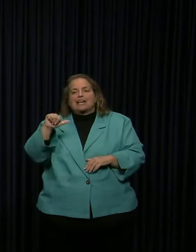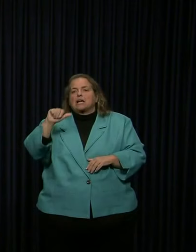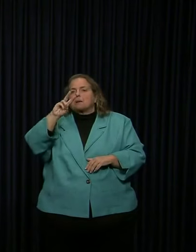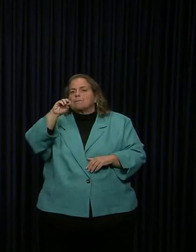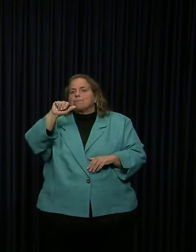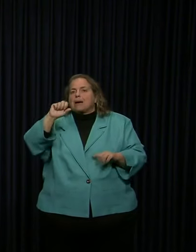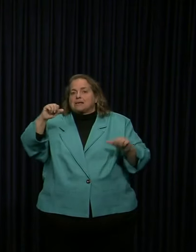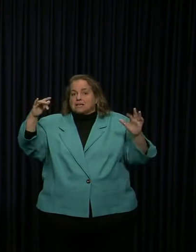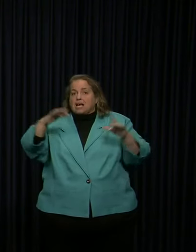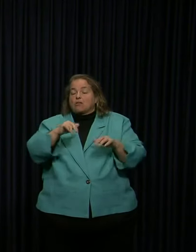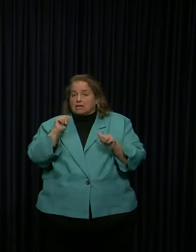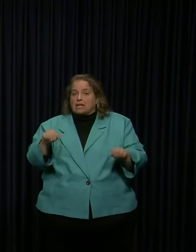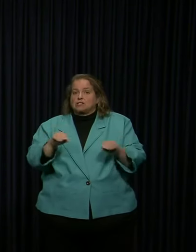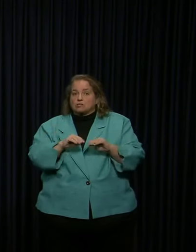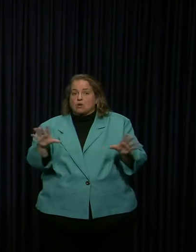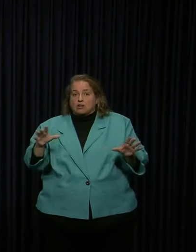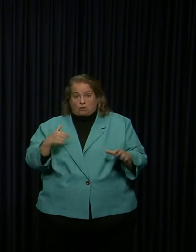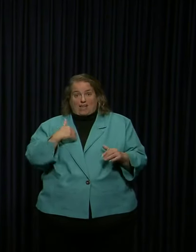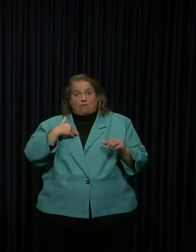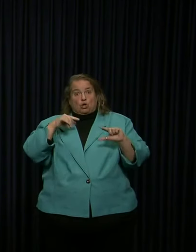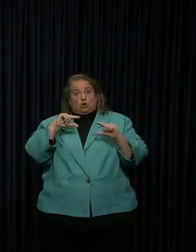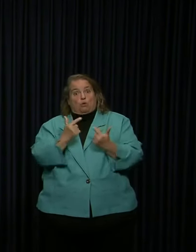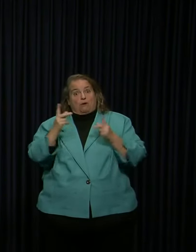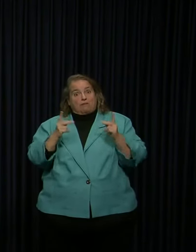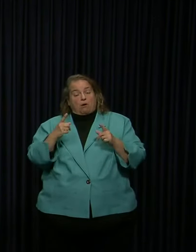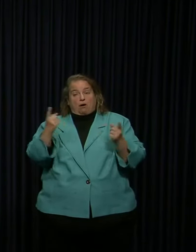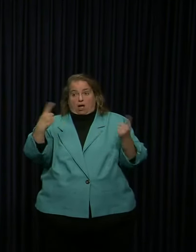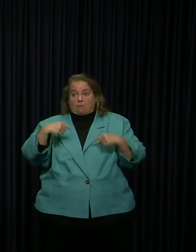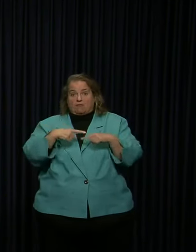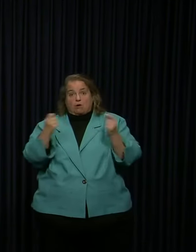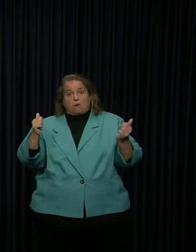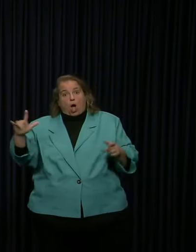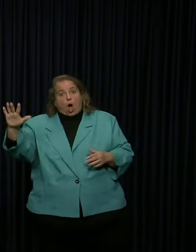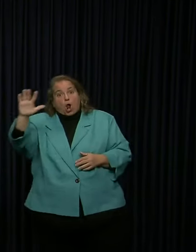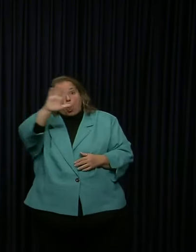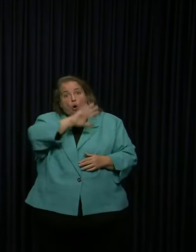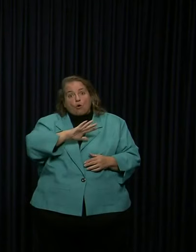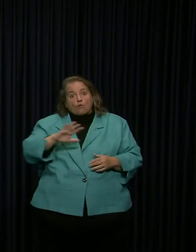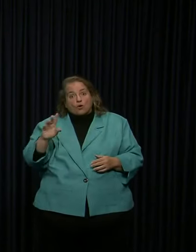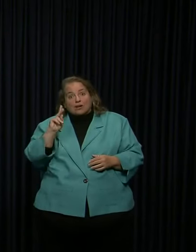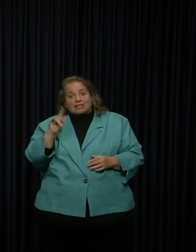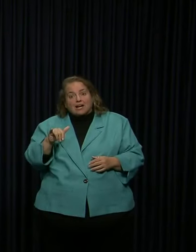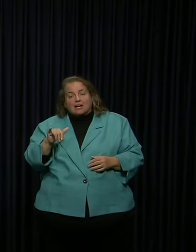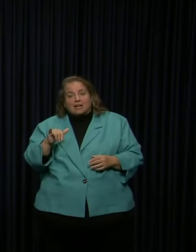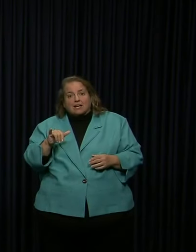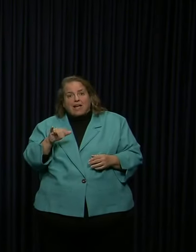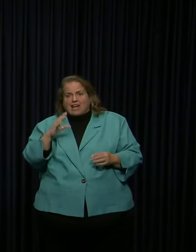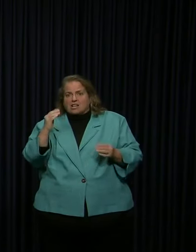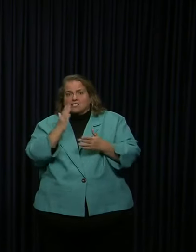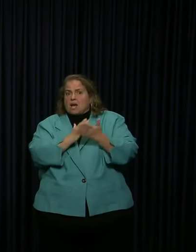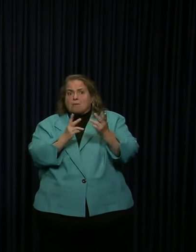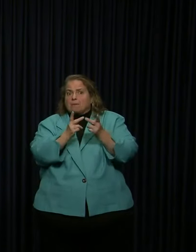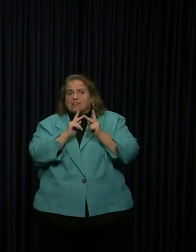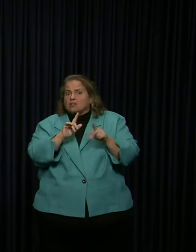WERE ABOUT FLEXIBILITY. I DIDN'T VETO ANY FULL APPROPRIATION THEY HAD, AND WHERE SOMETHING I FELT VIOLATED